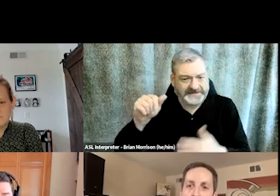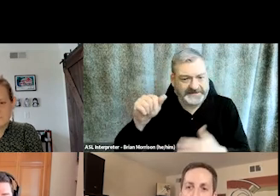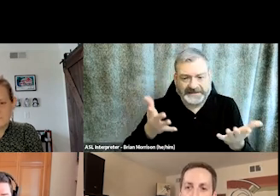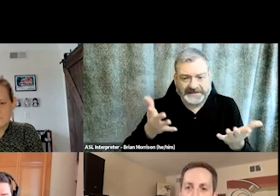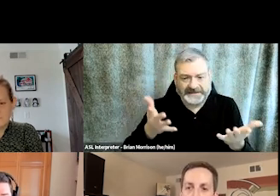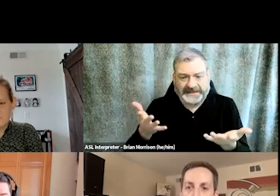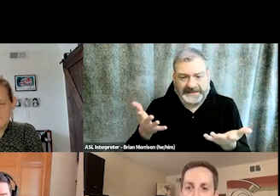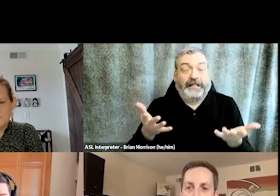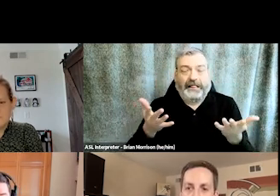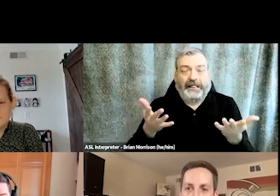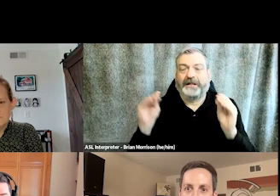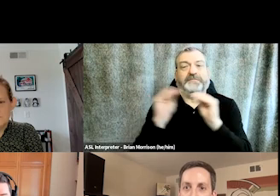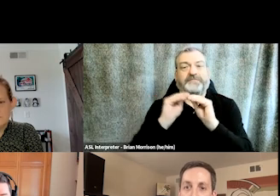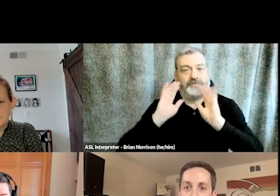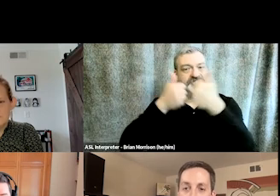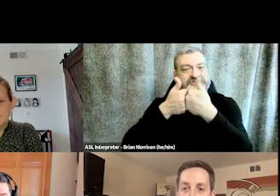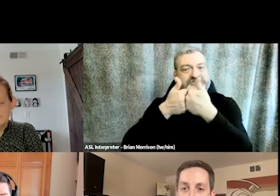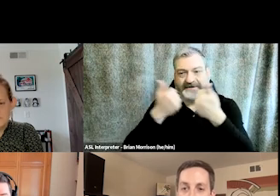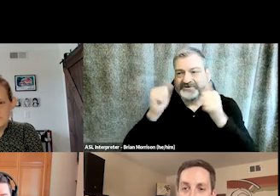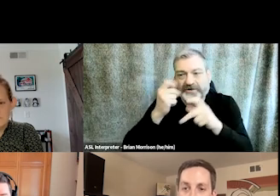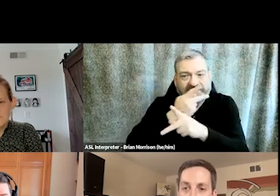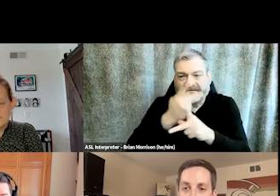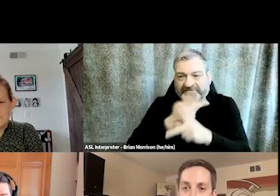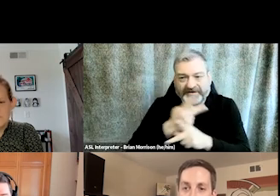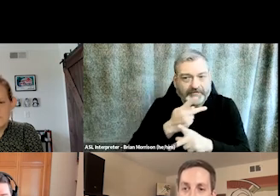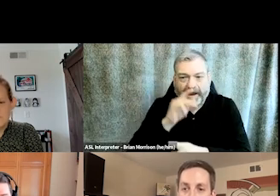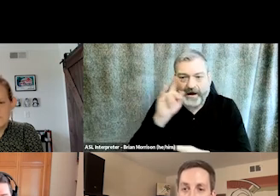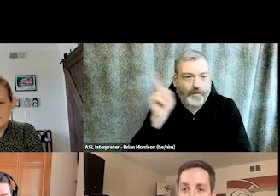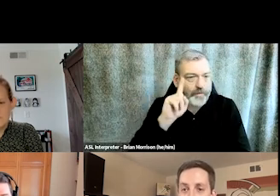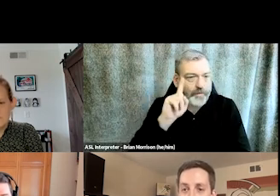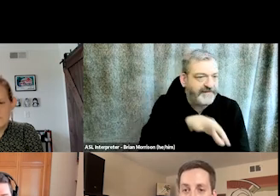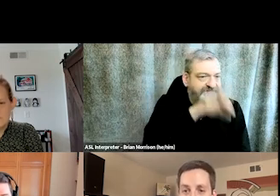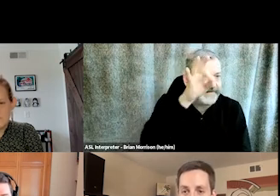more of a challenge than I do to get to that content. So that's why I think it's best just